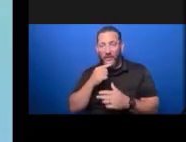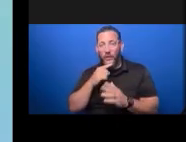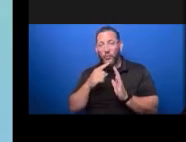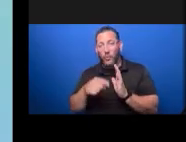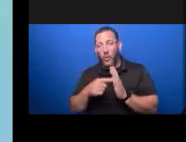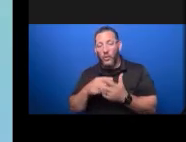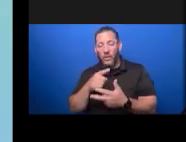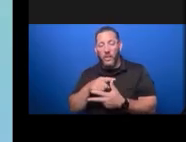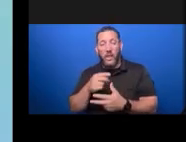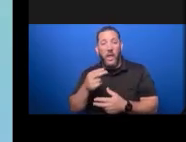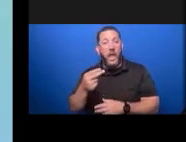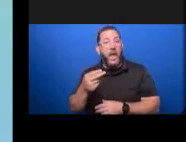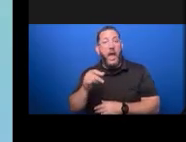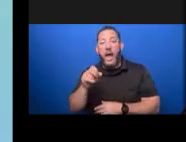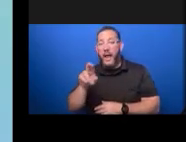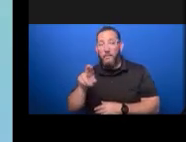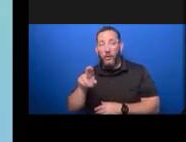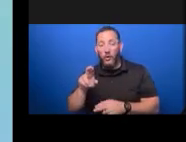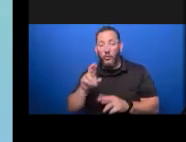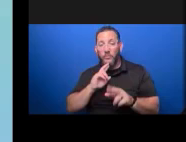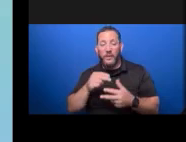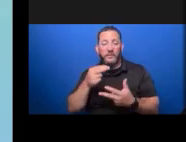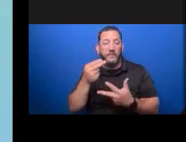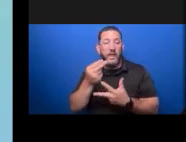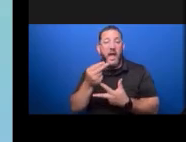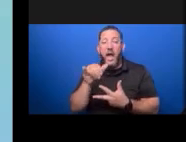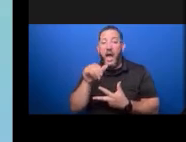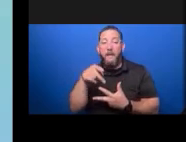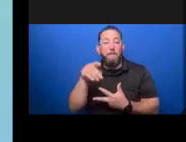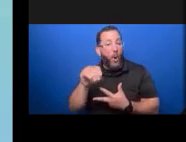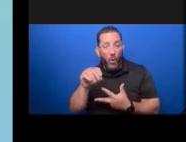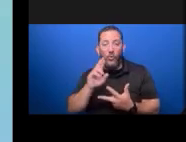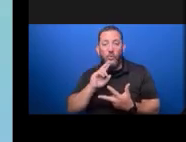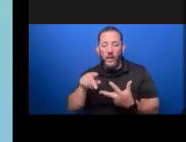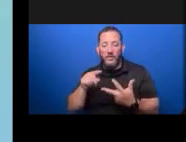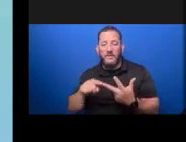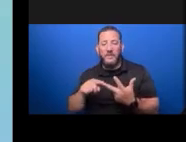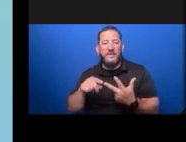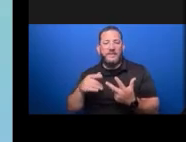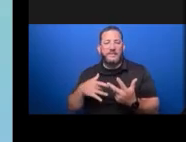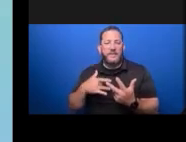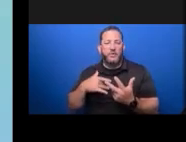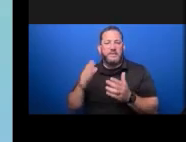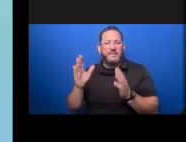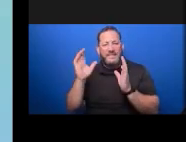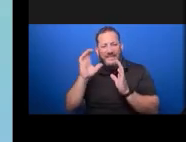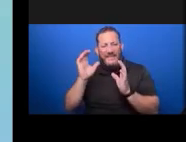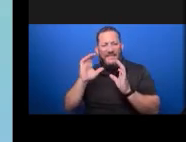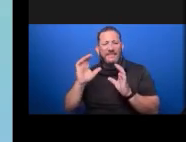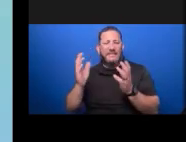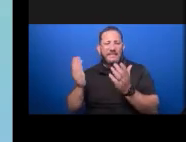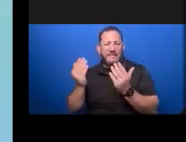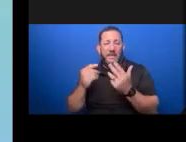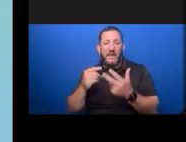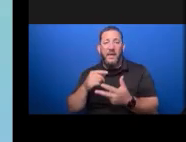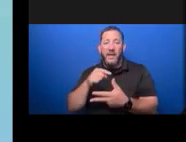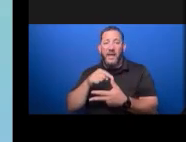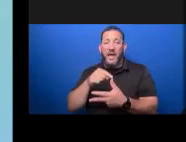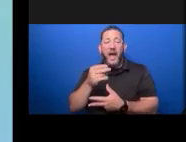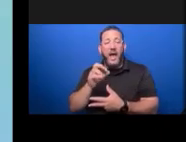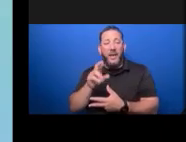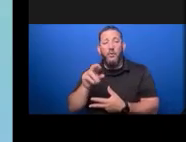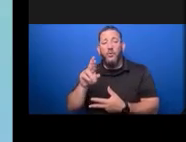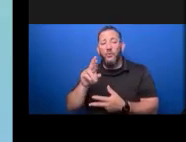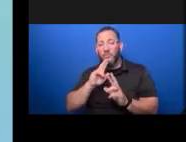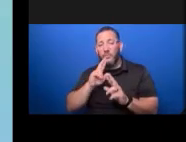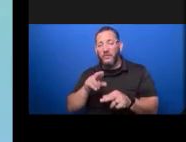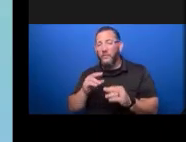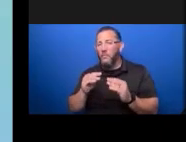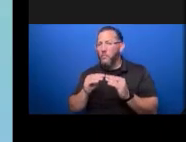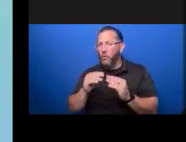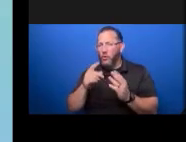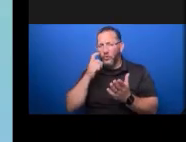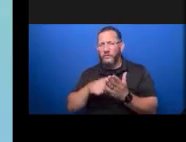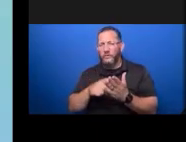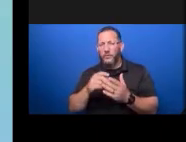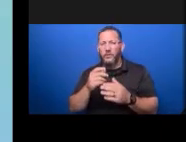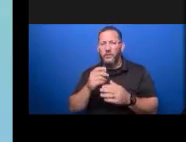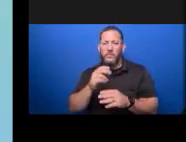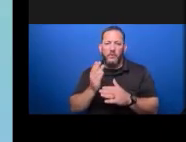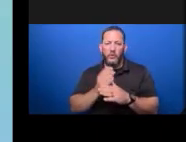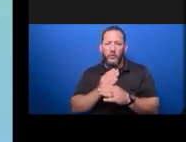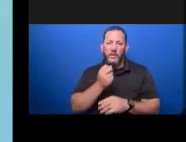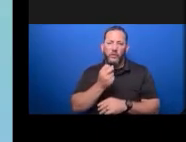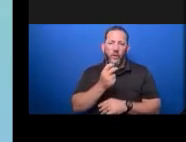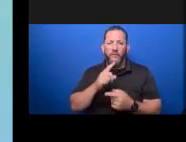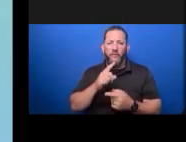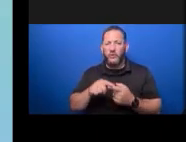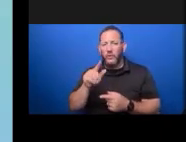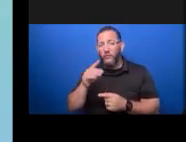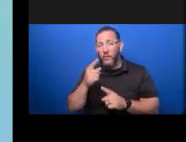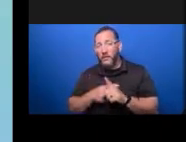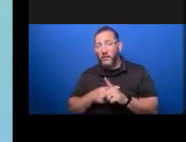of